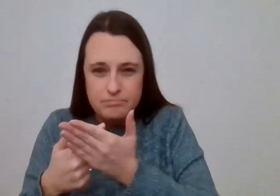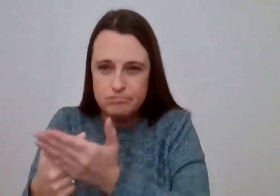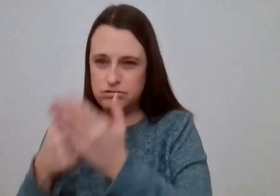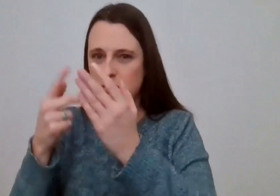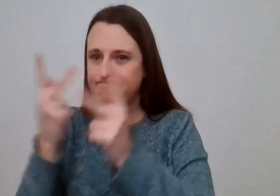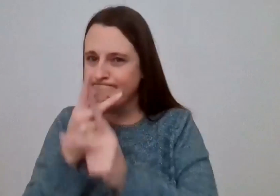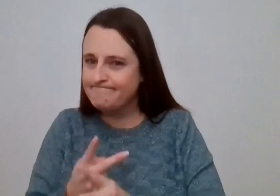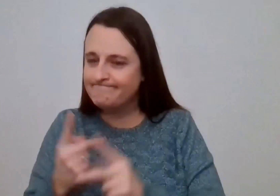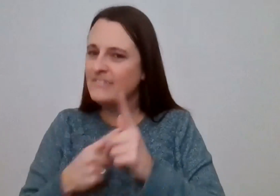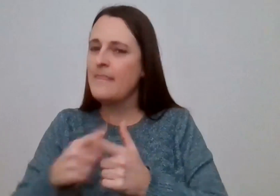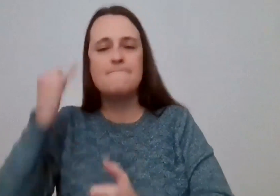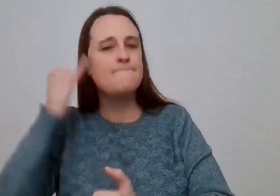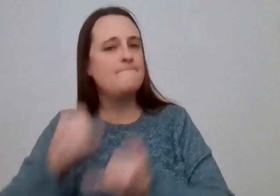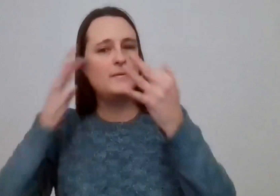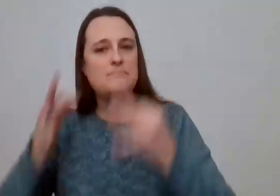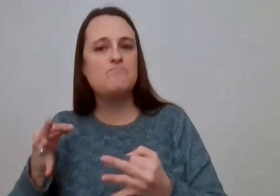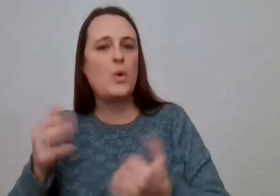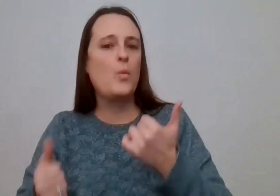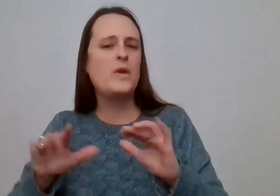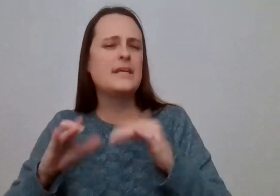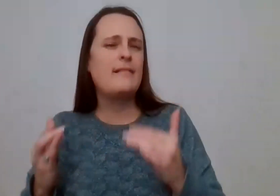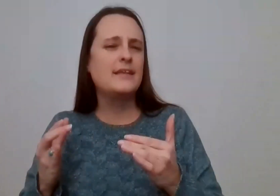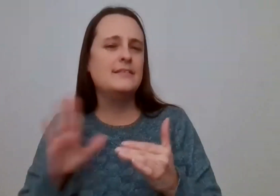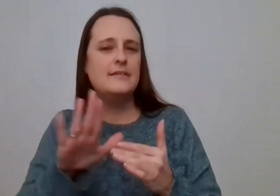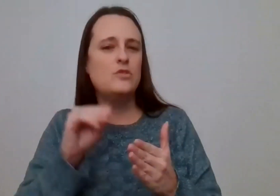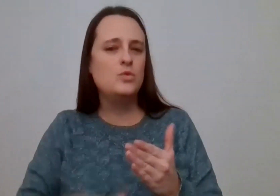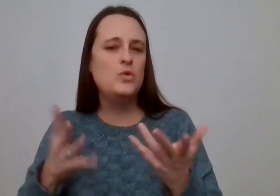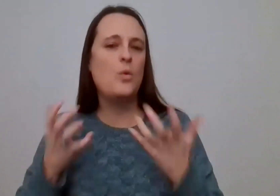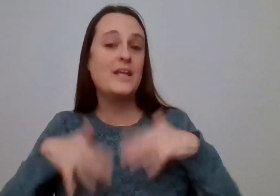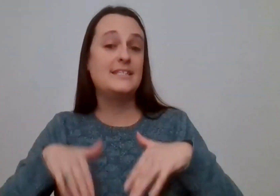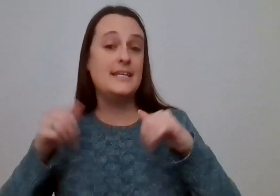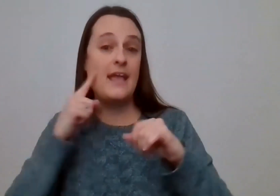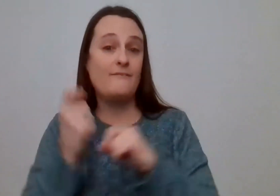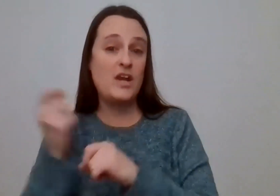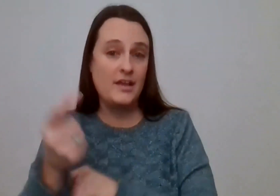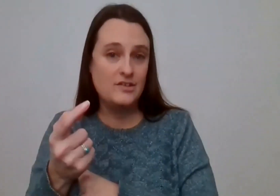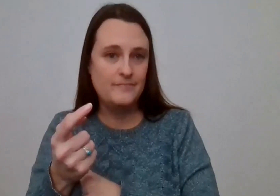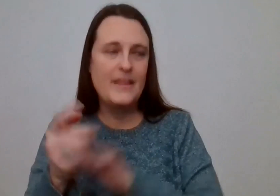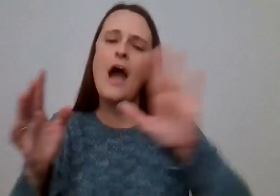student would take throughout the 22-23 school year i say final but things change you know